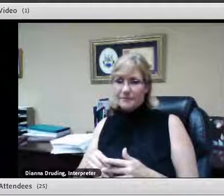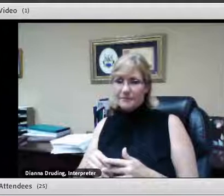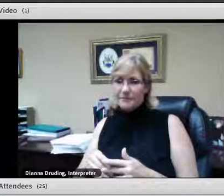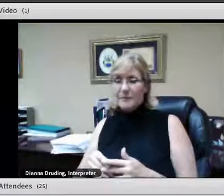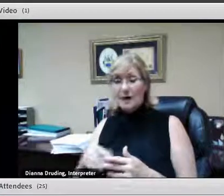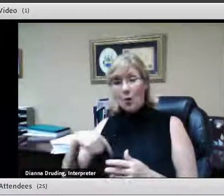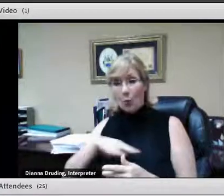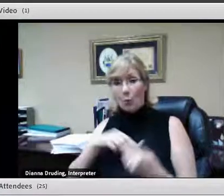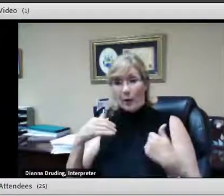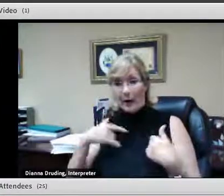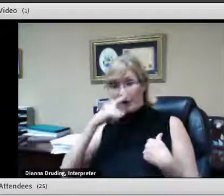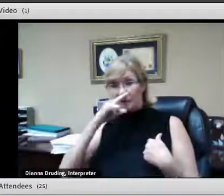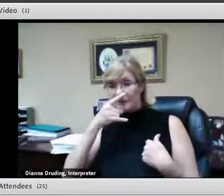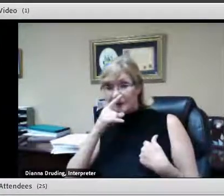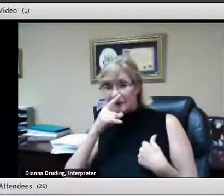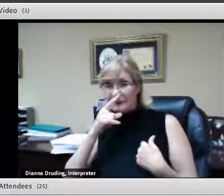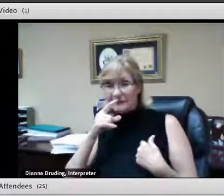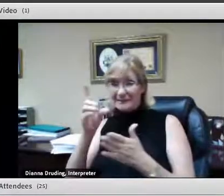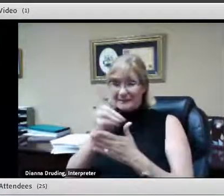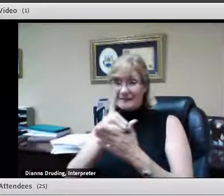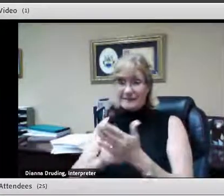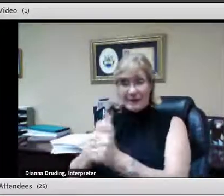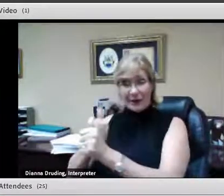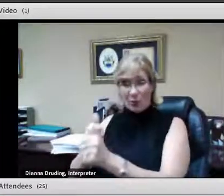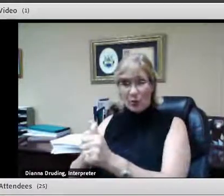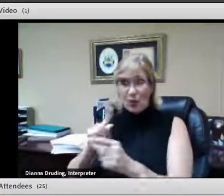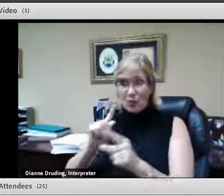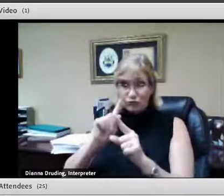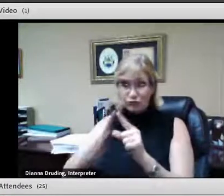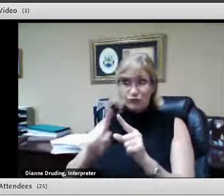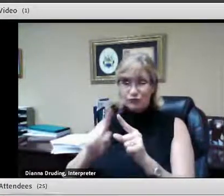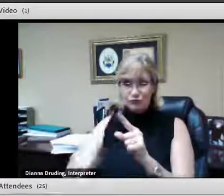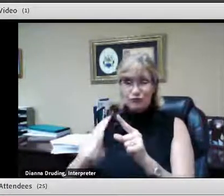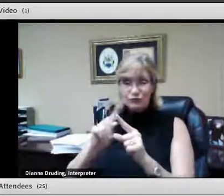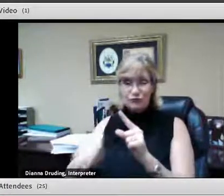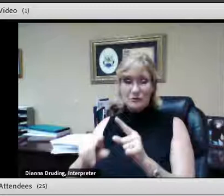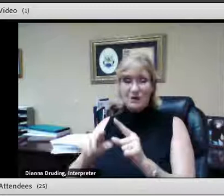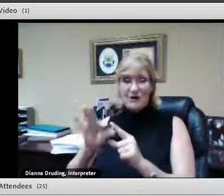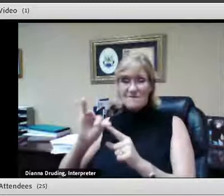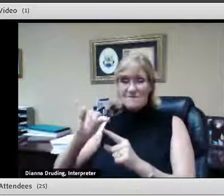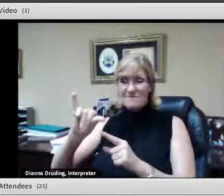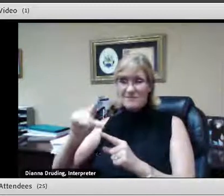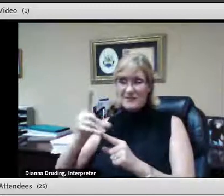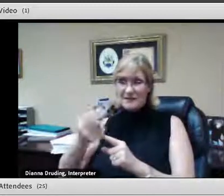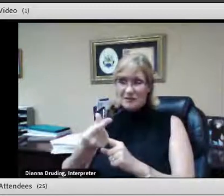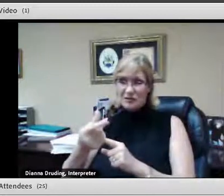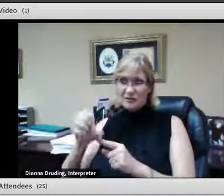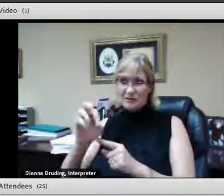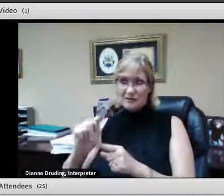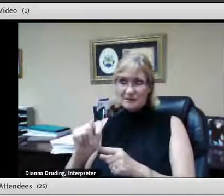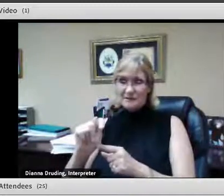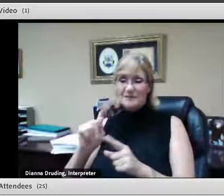We had our kids design a fidget-spinner game. So, we had our sprite spin. Very nice. We had our sprite spin,